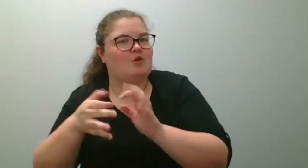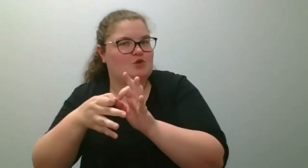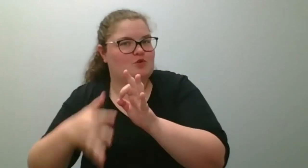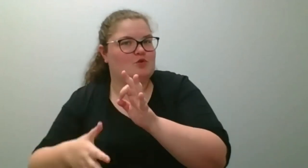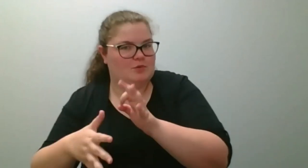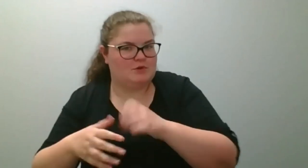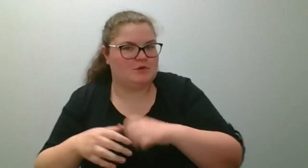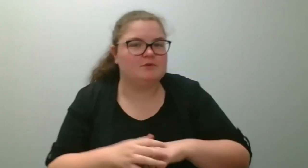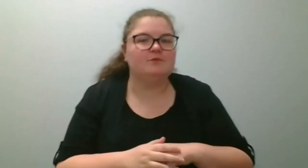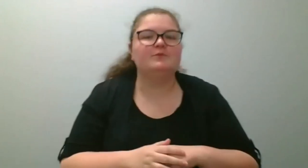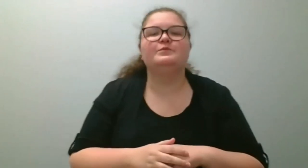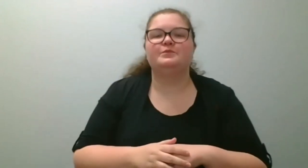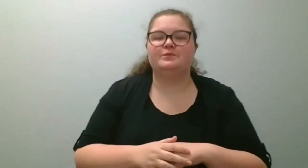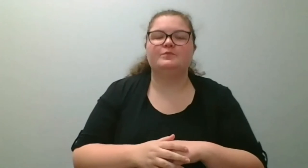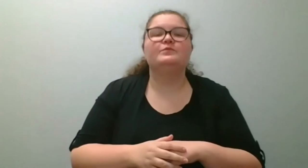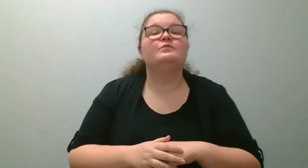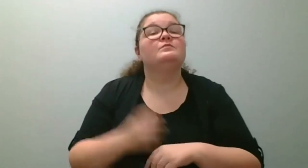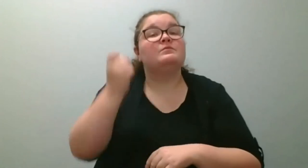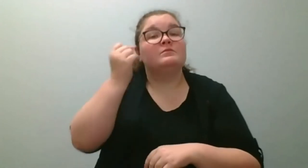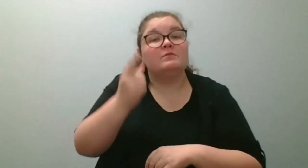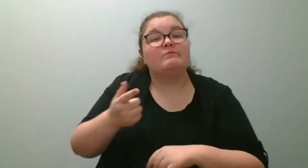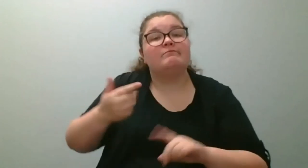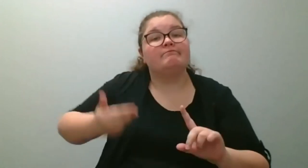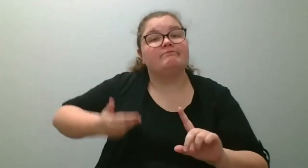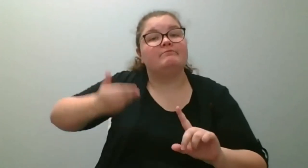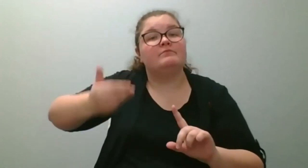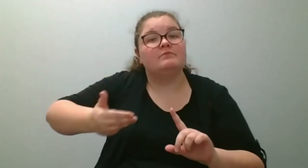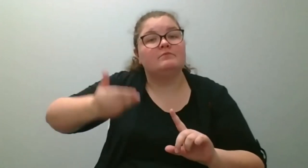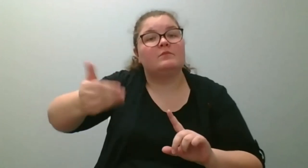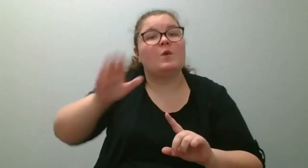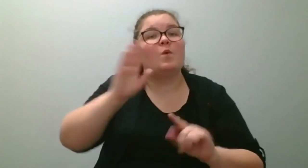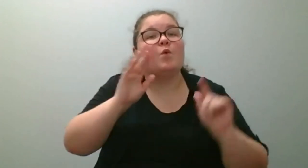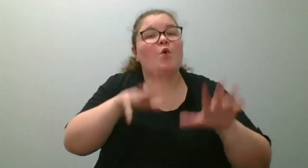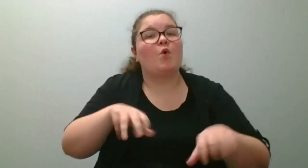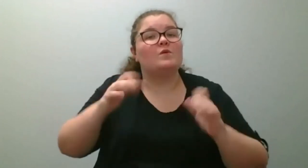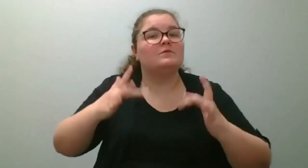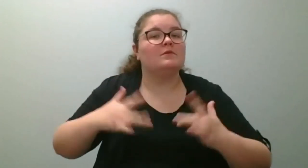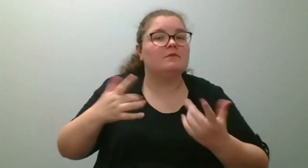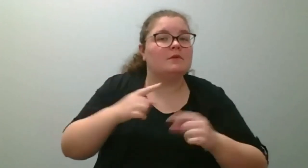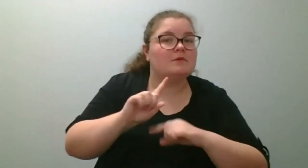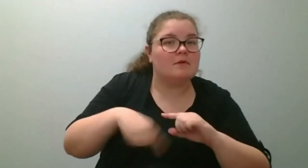We do host regular public education events about language access.